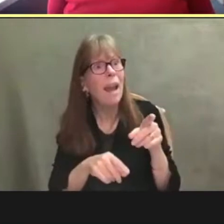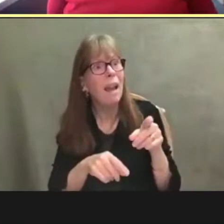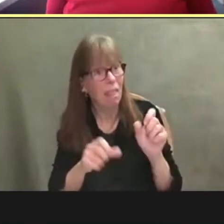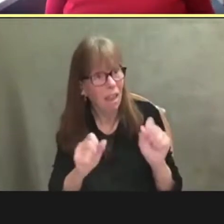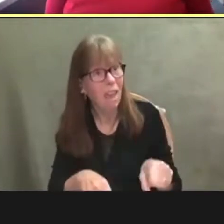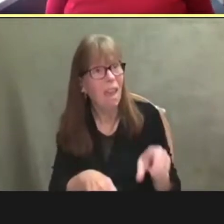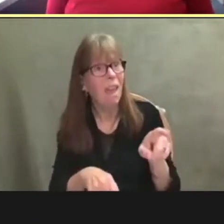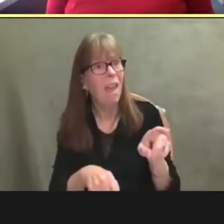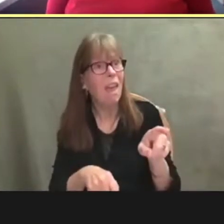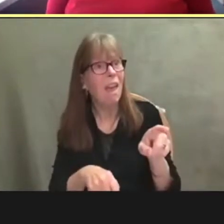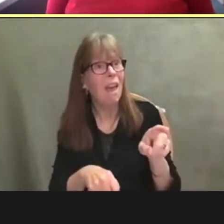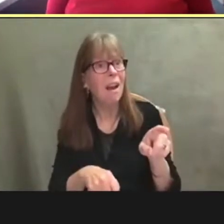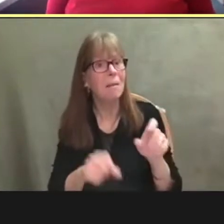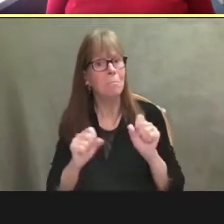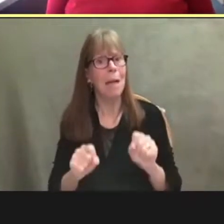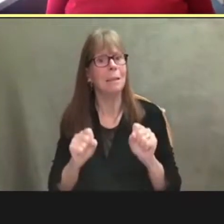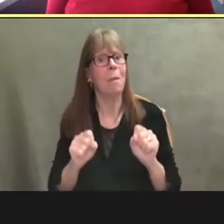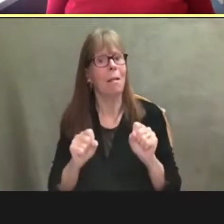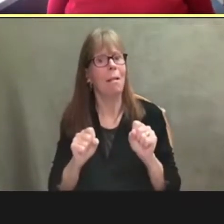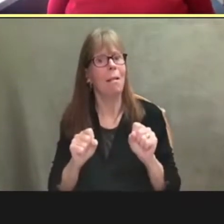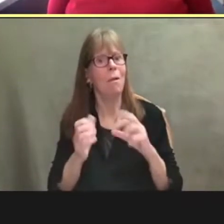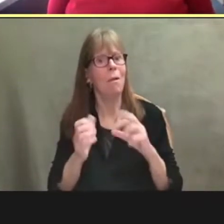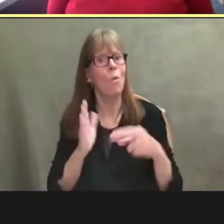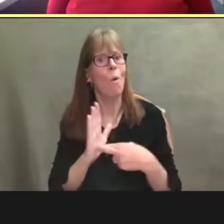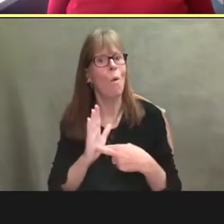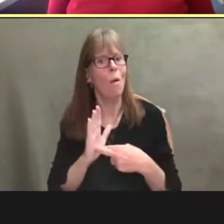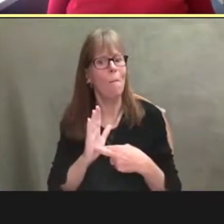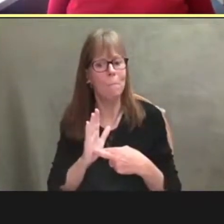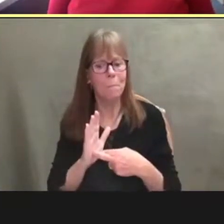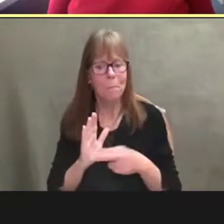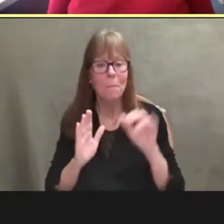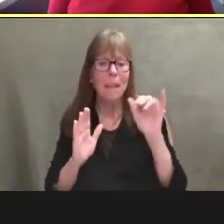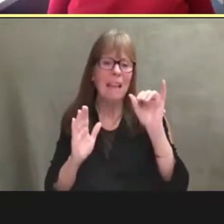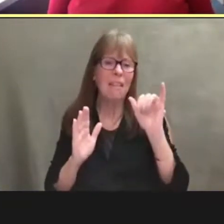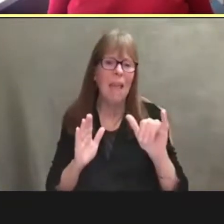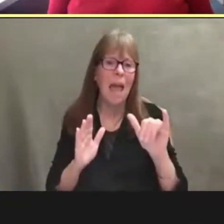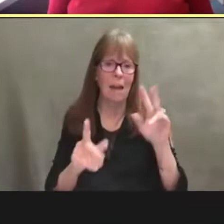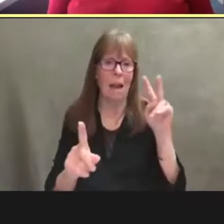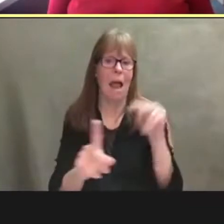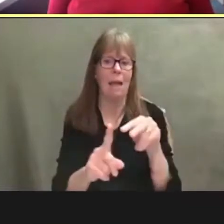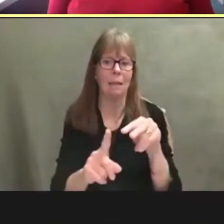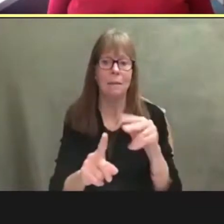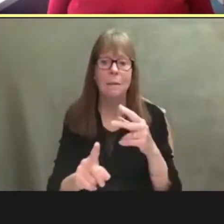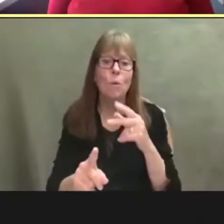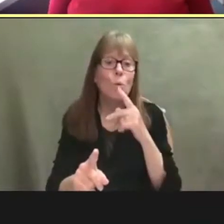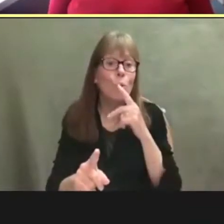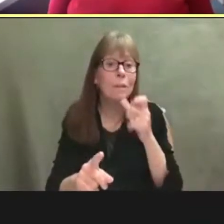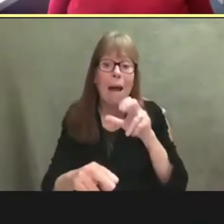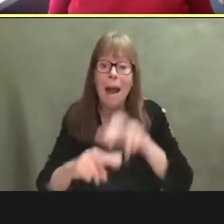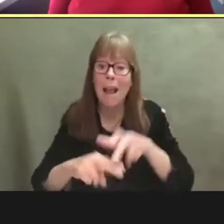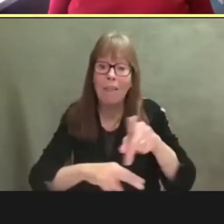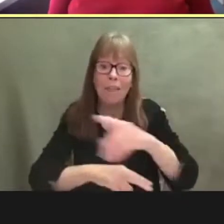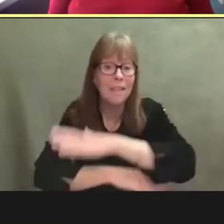And in that light, I just want to point out who's not at the table even within the disability